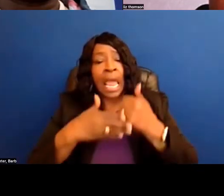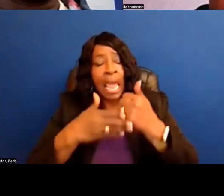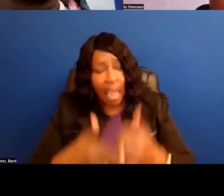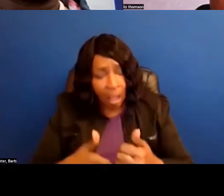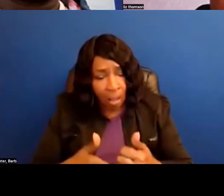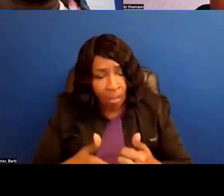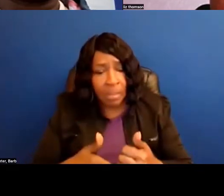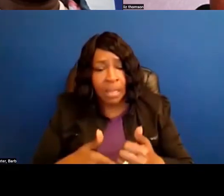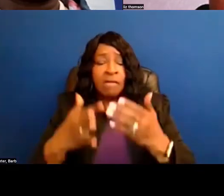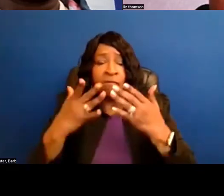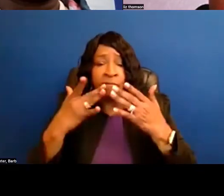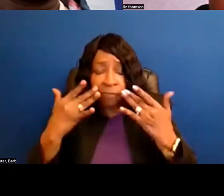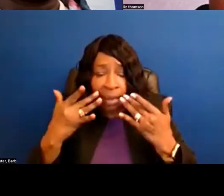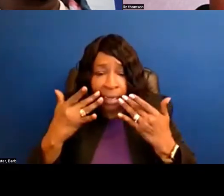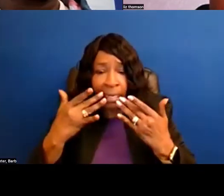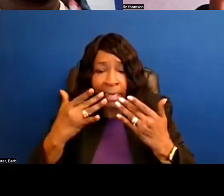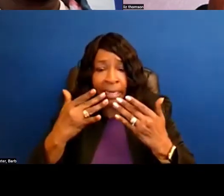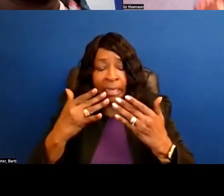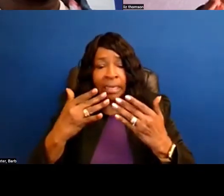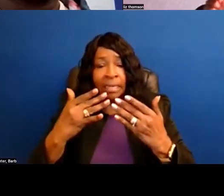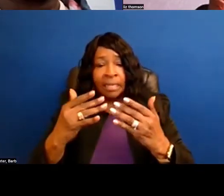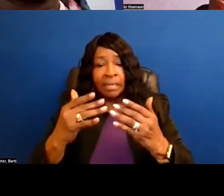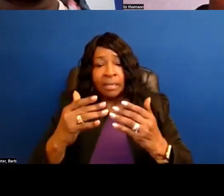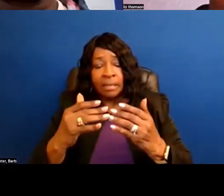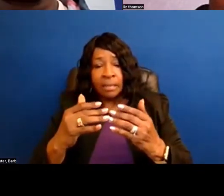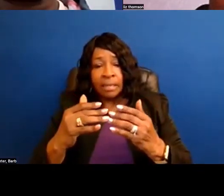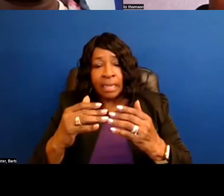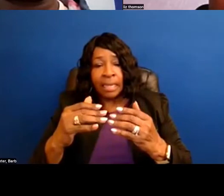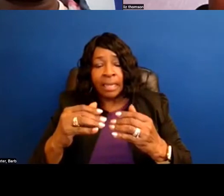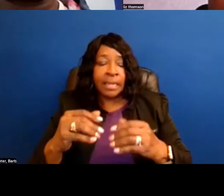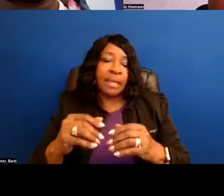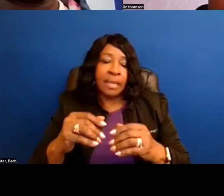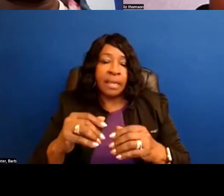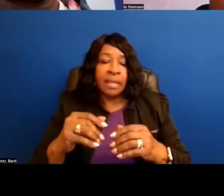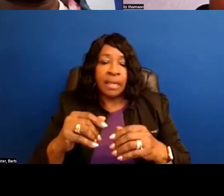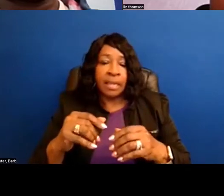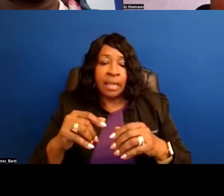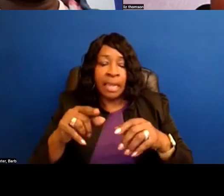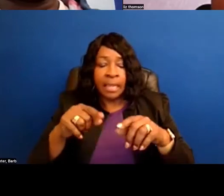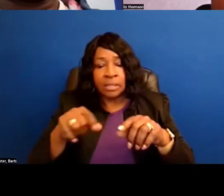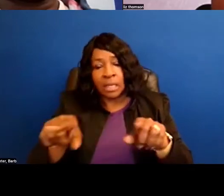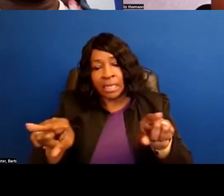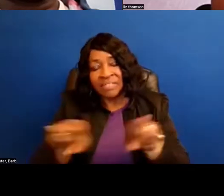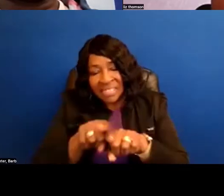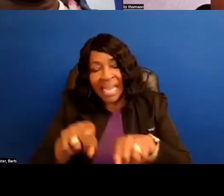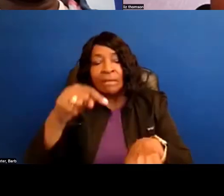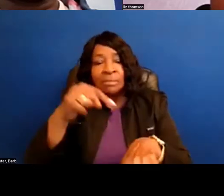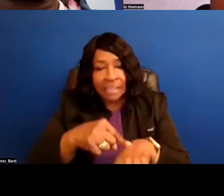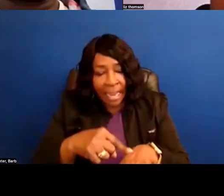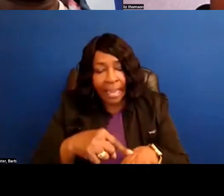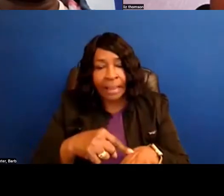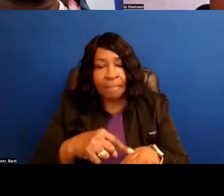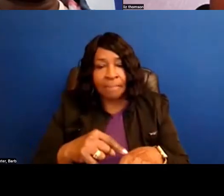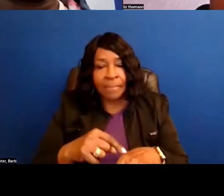coexist together if they are two standalone units. And it's really about the people who work there.